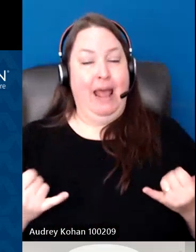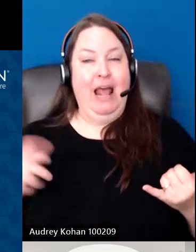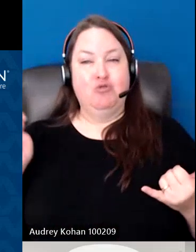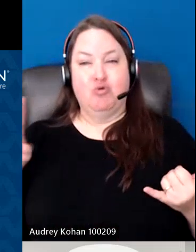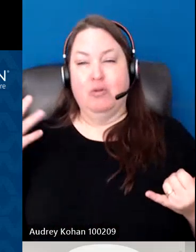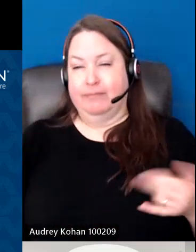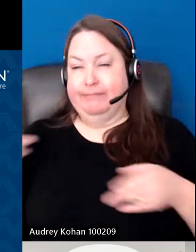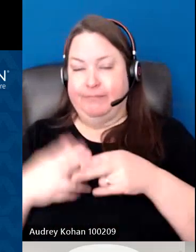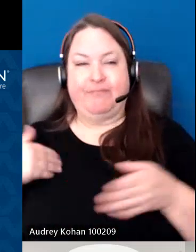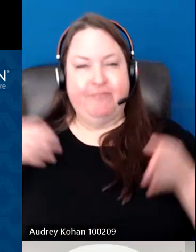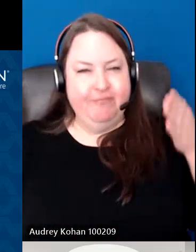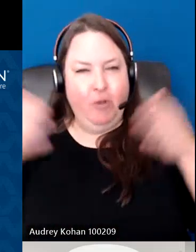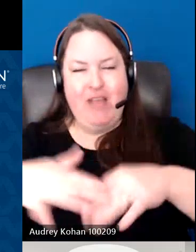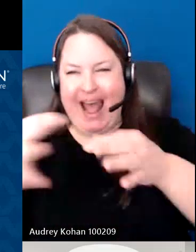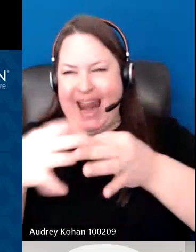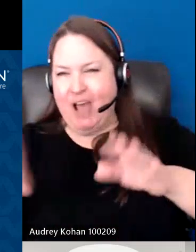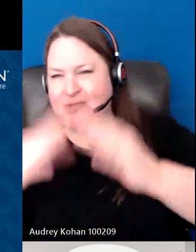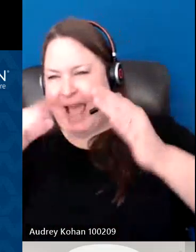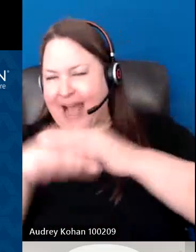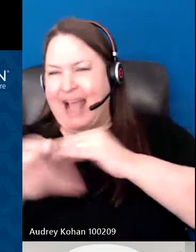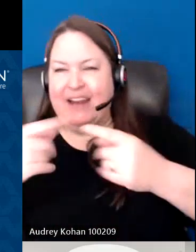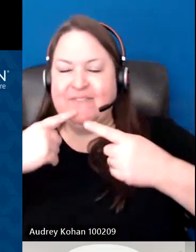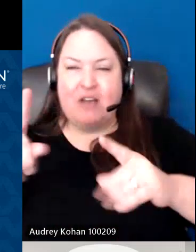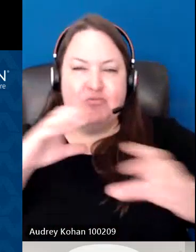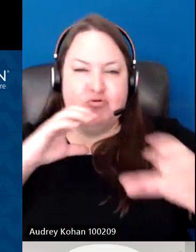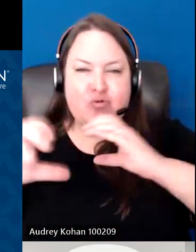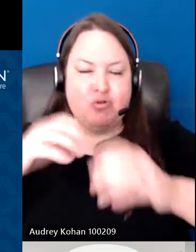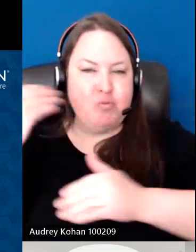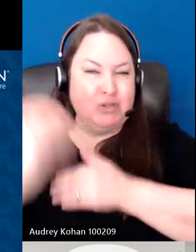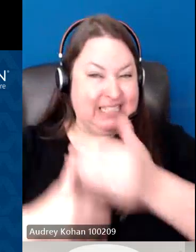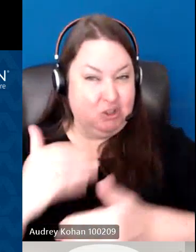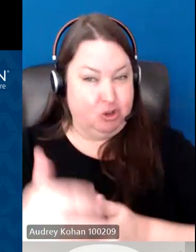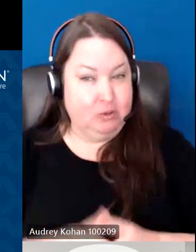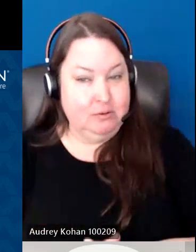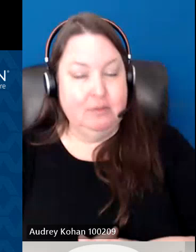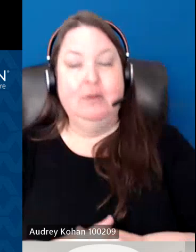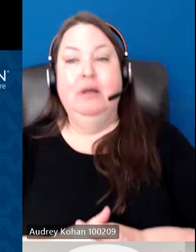on language access and effective effective communication procedures um but several of